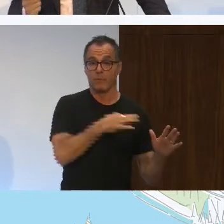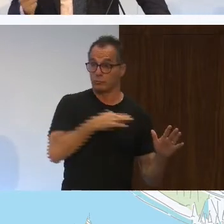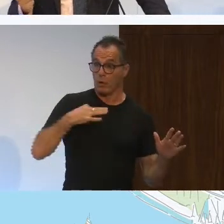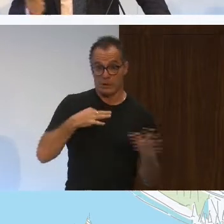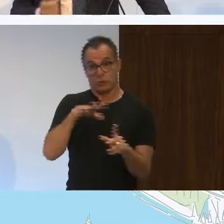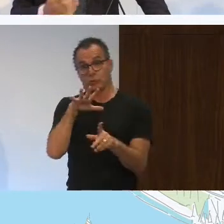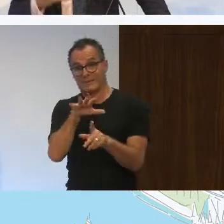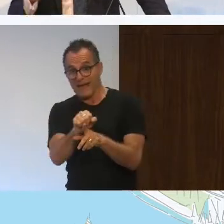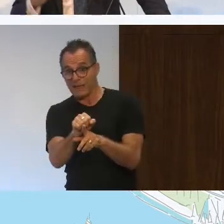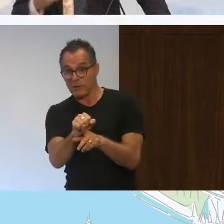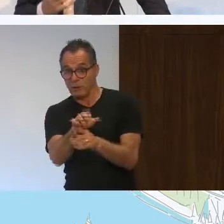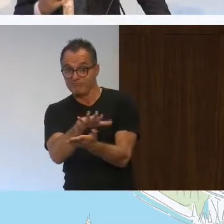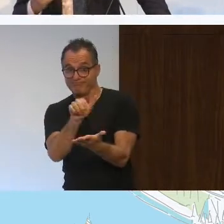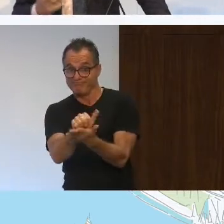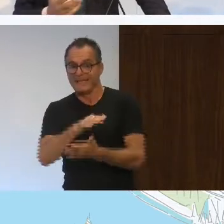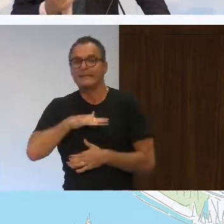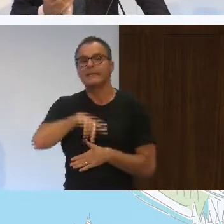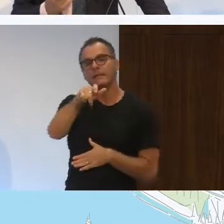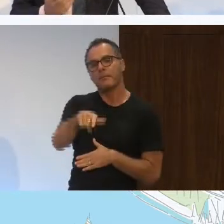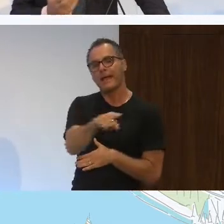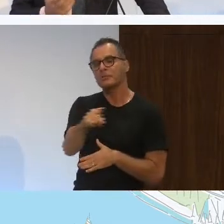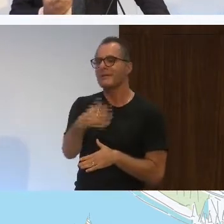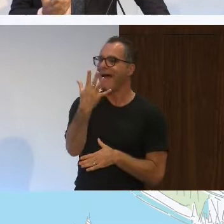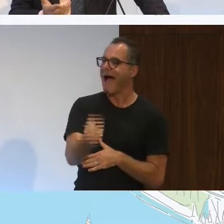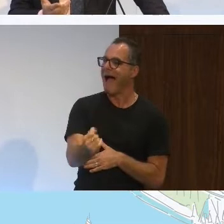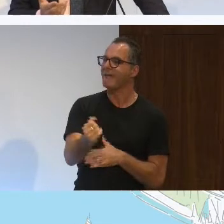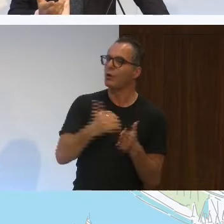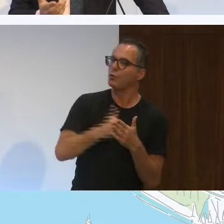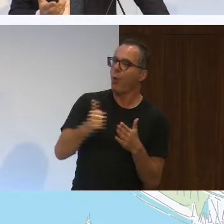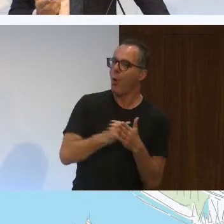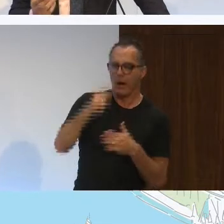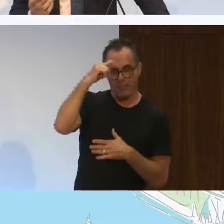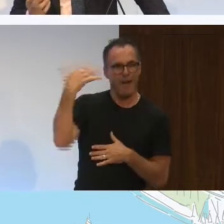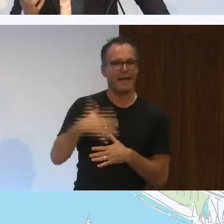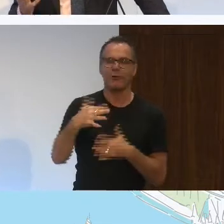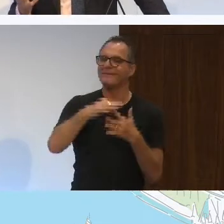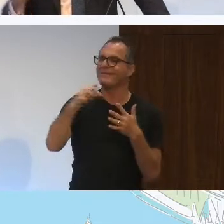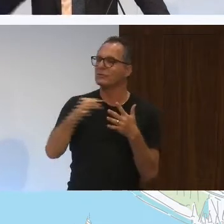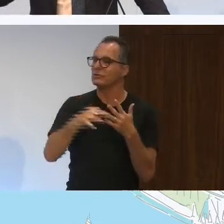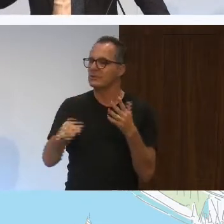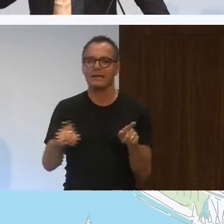And we need the patient to have some of the typical migraine features, such as headache on one side,